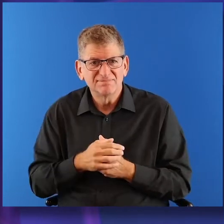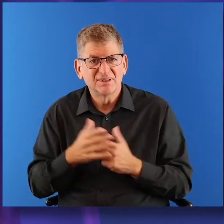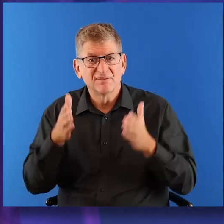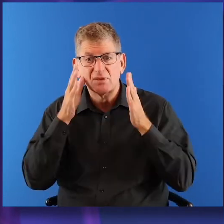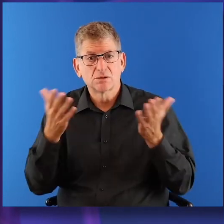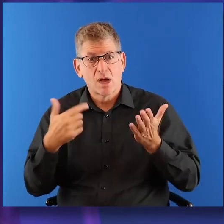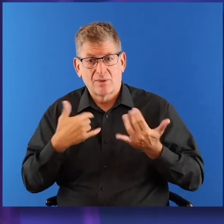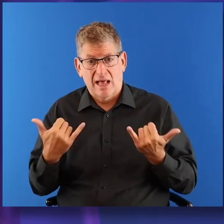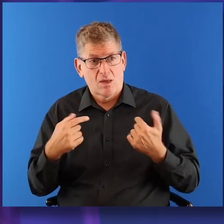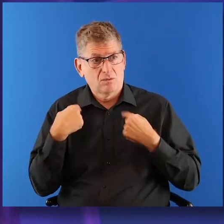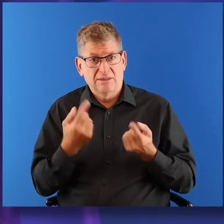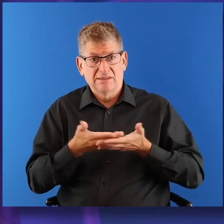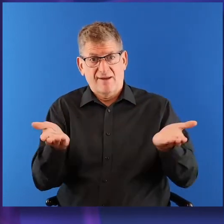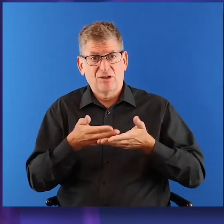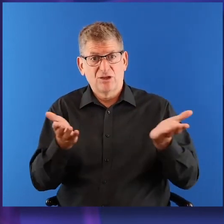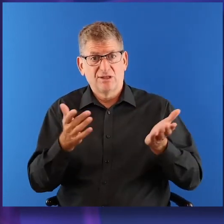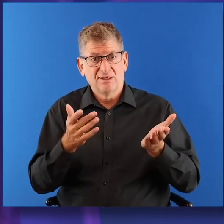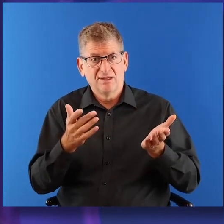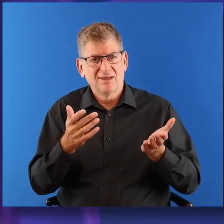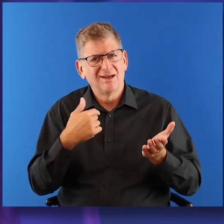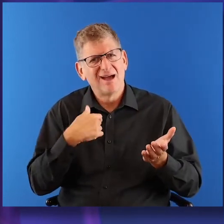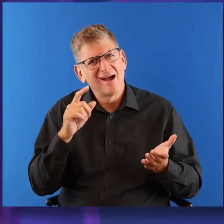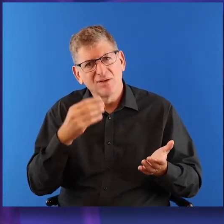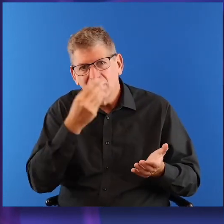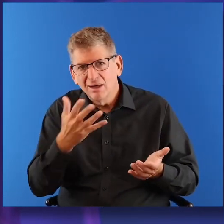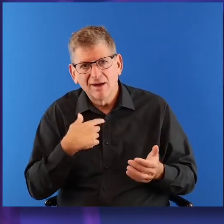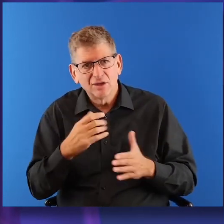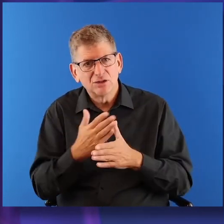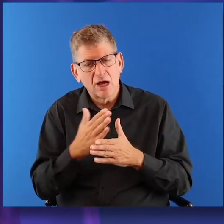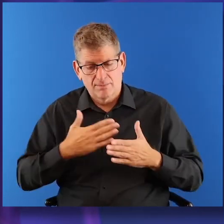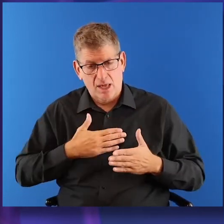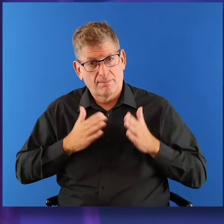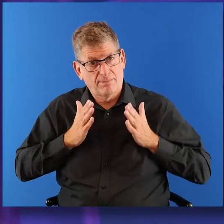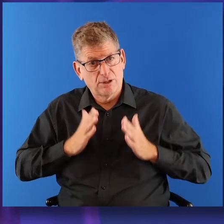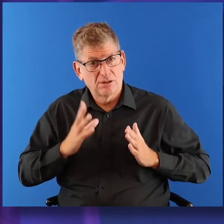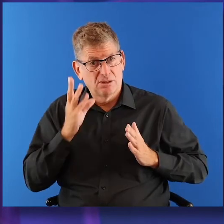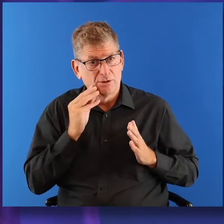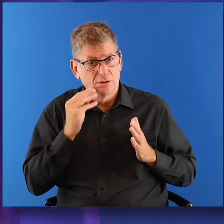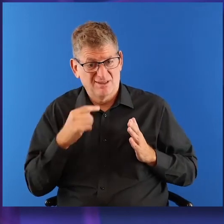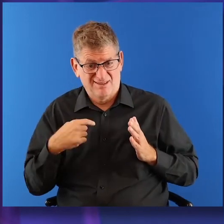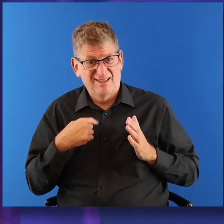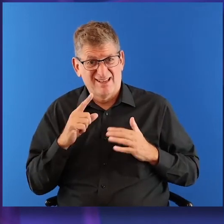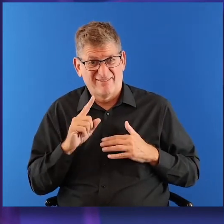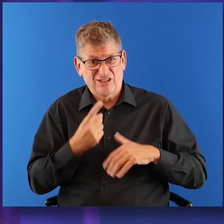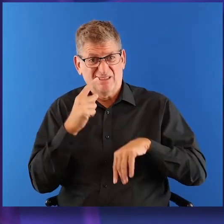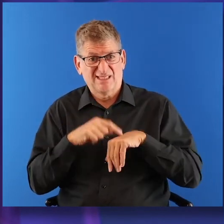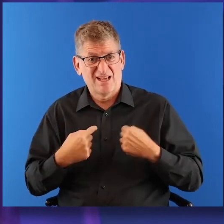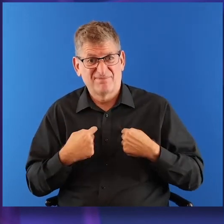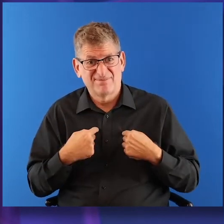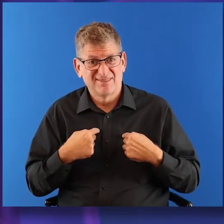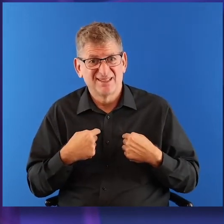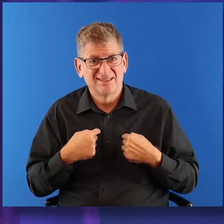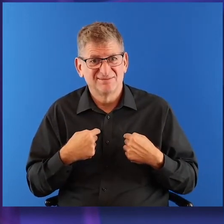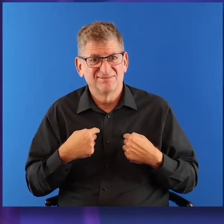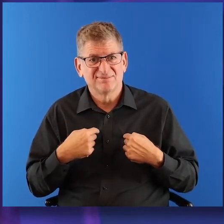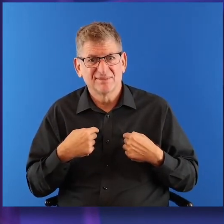Focusing on what we're delivering today, I just have to share a personal experience the first time that